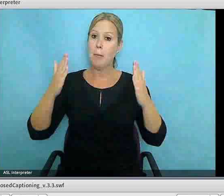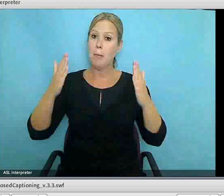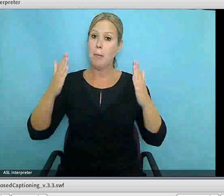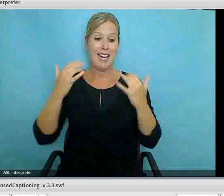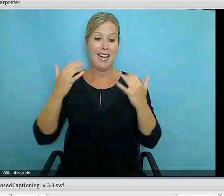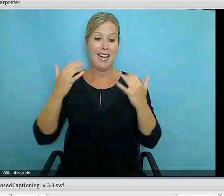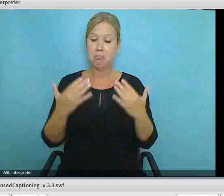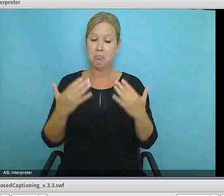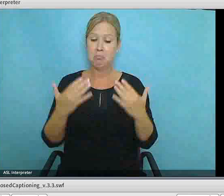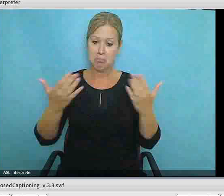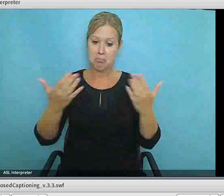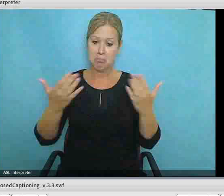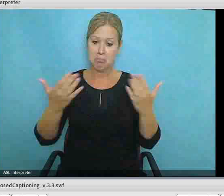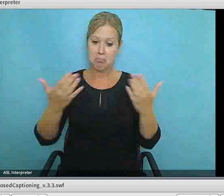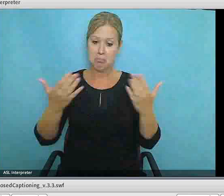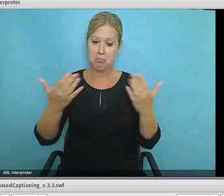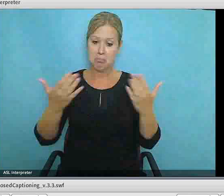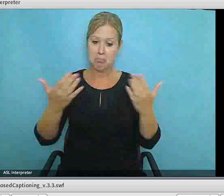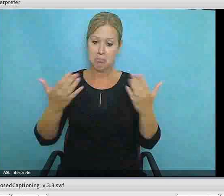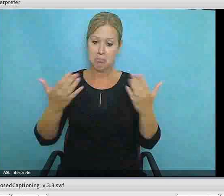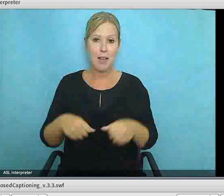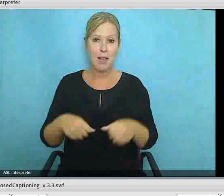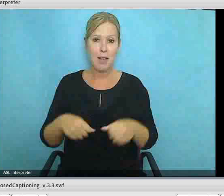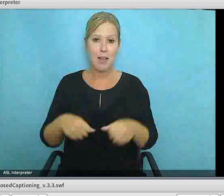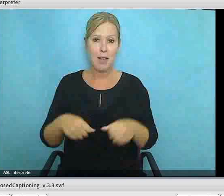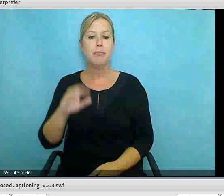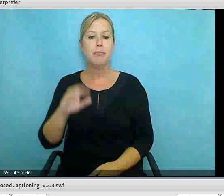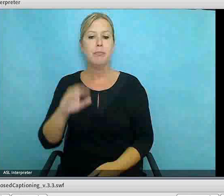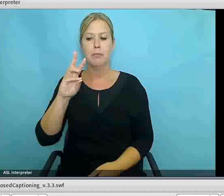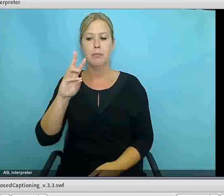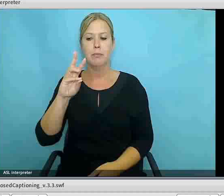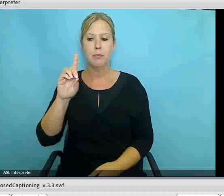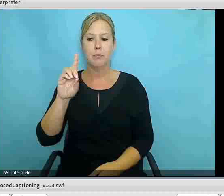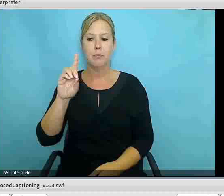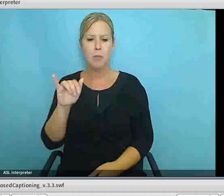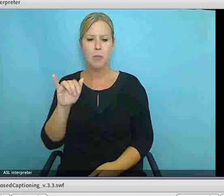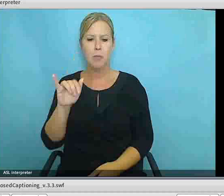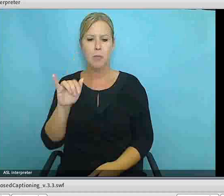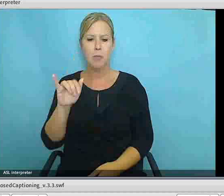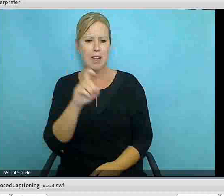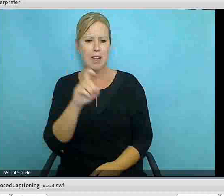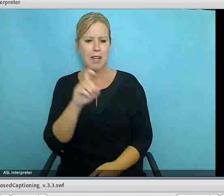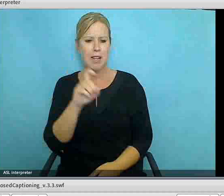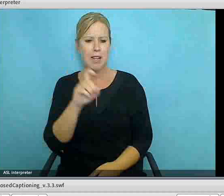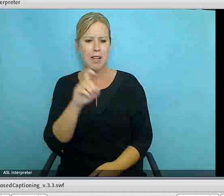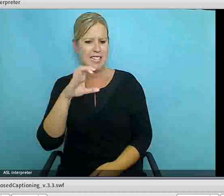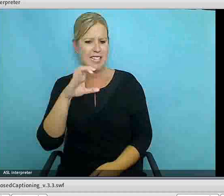So I think the first thing that's important to be said is that a person